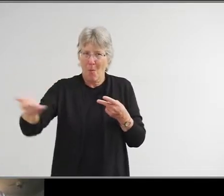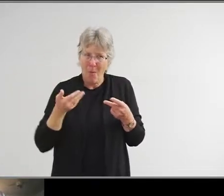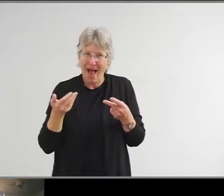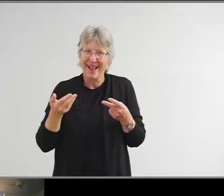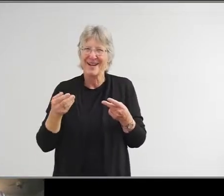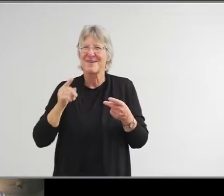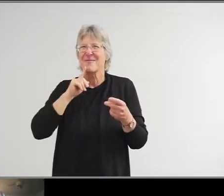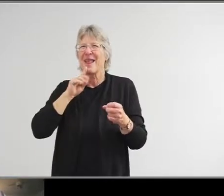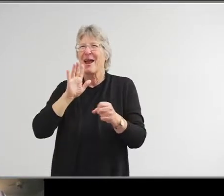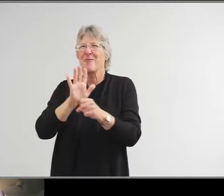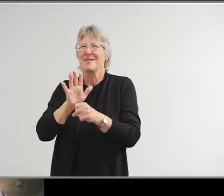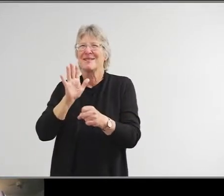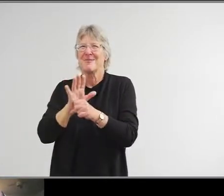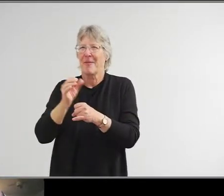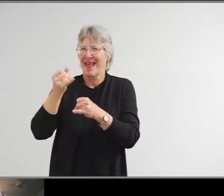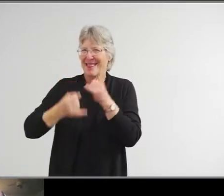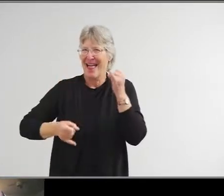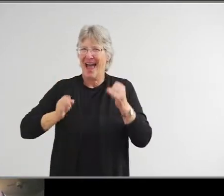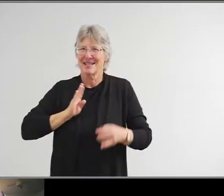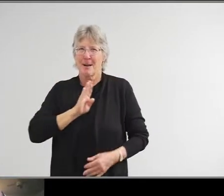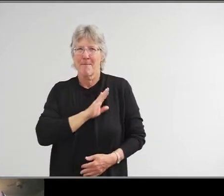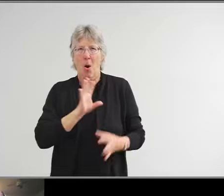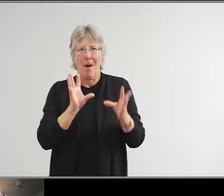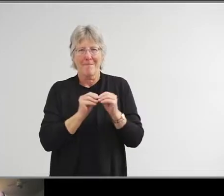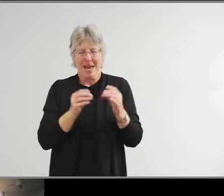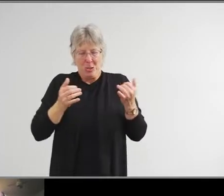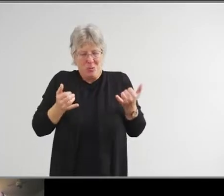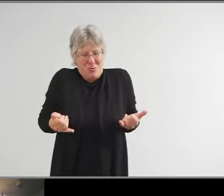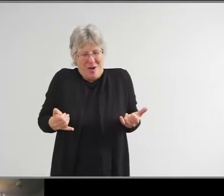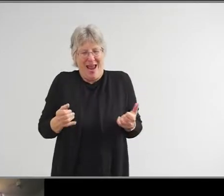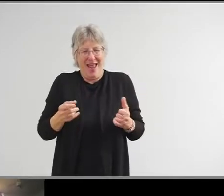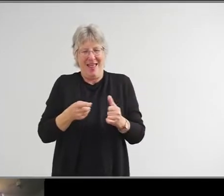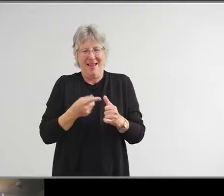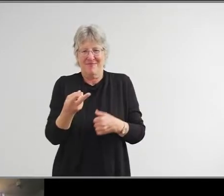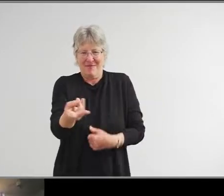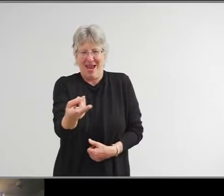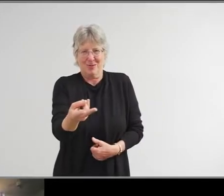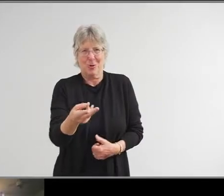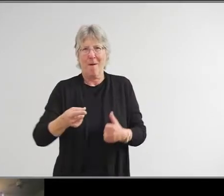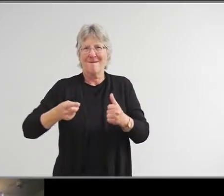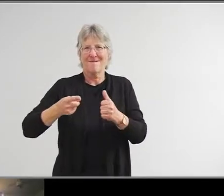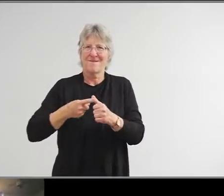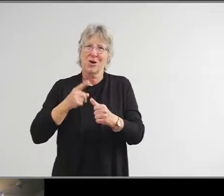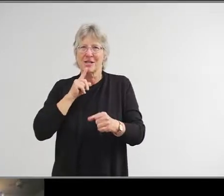This will be their first official board meeting for the whole time.